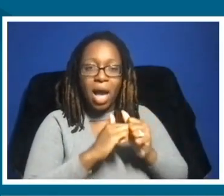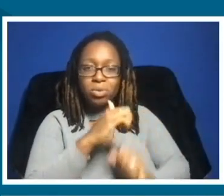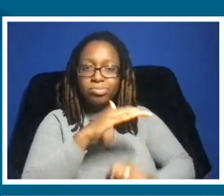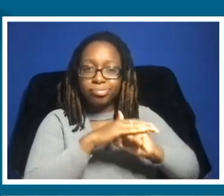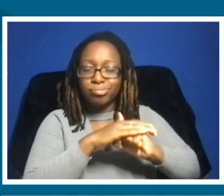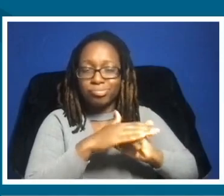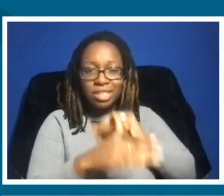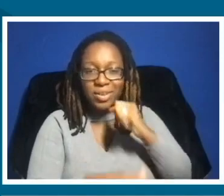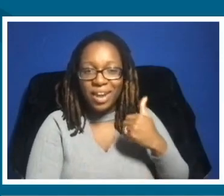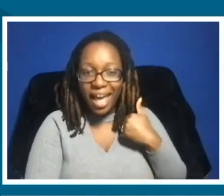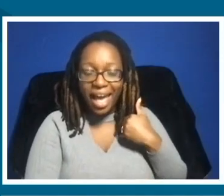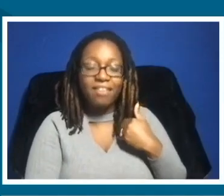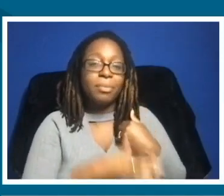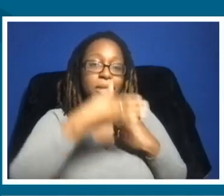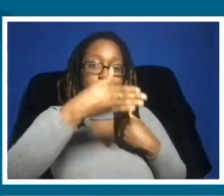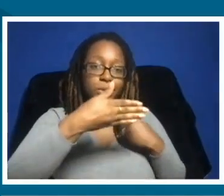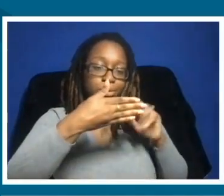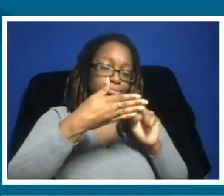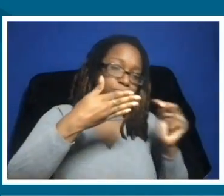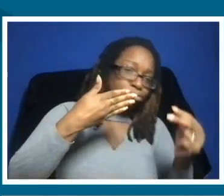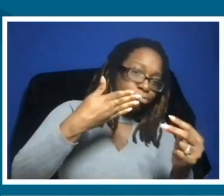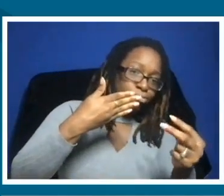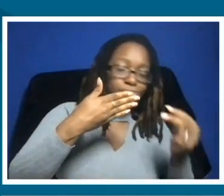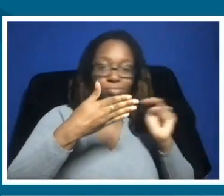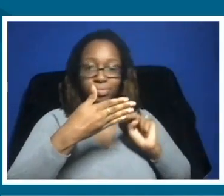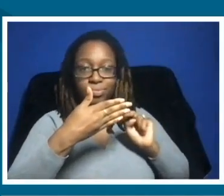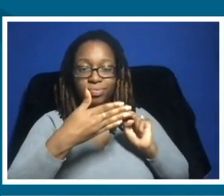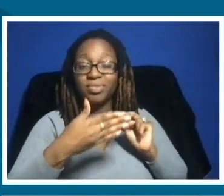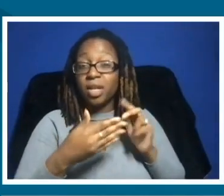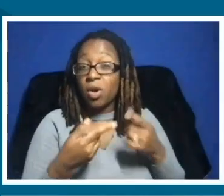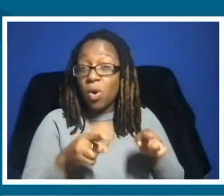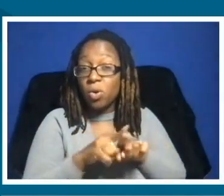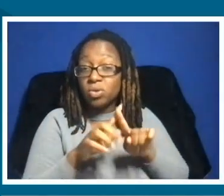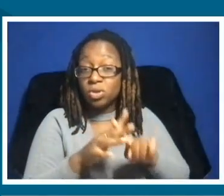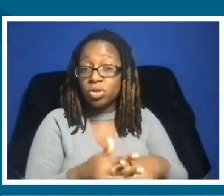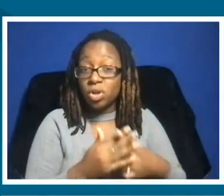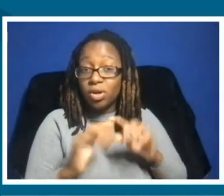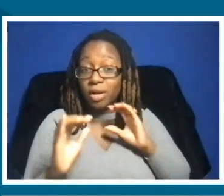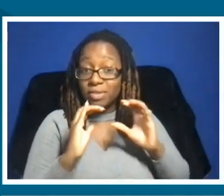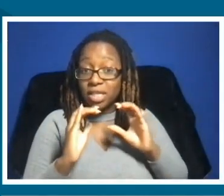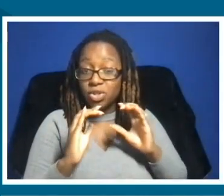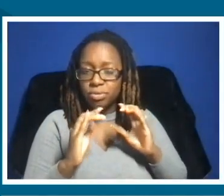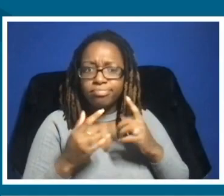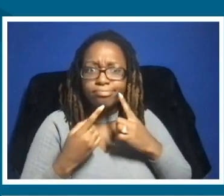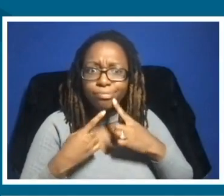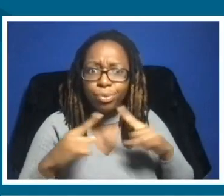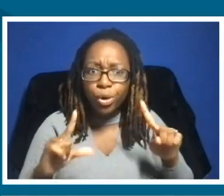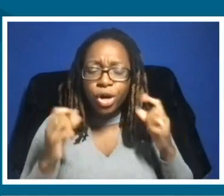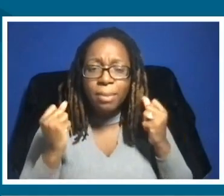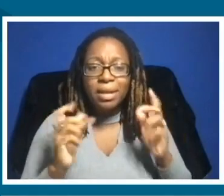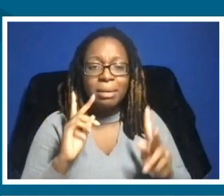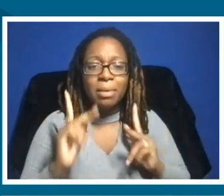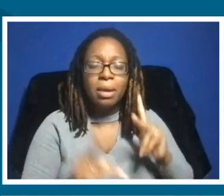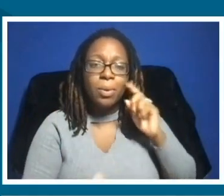side to the other and to start conversations it worked we found out that many people